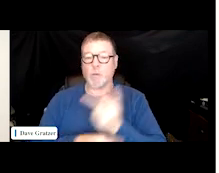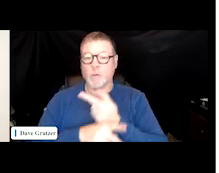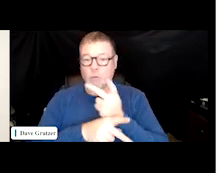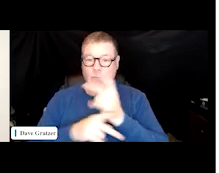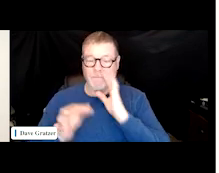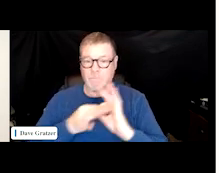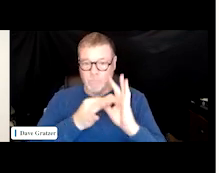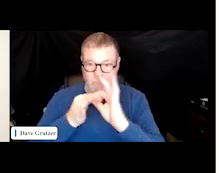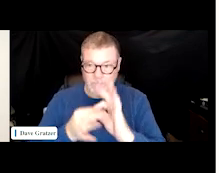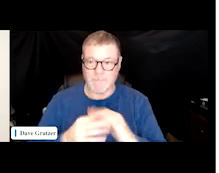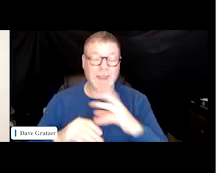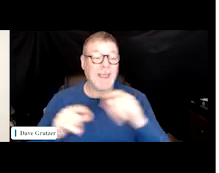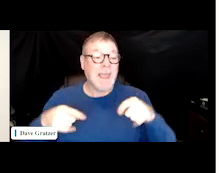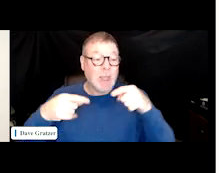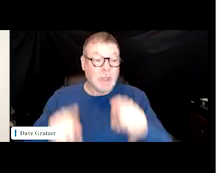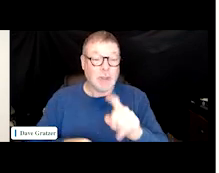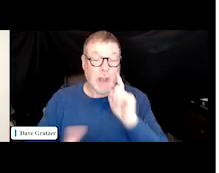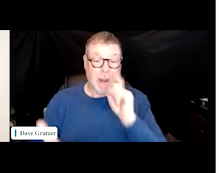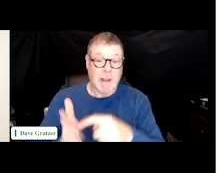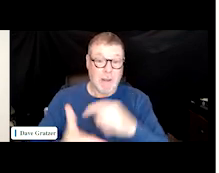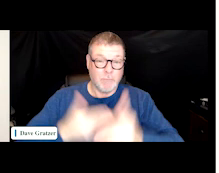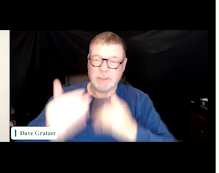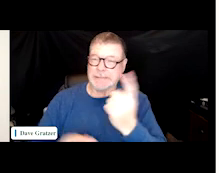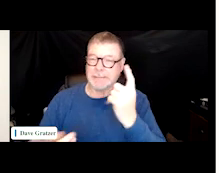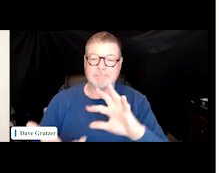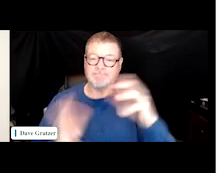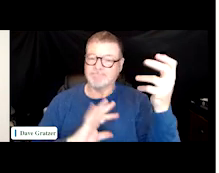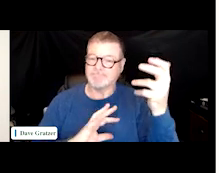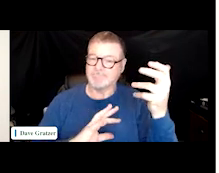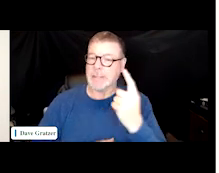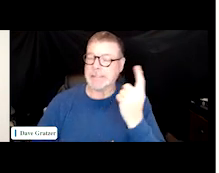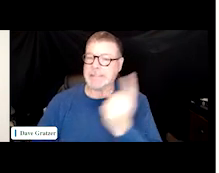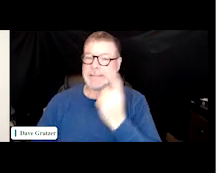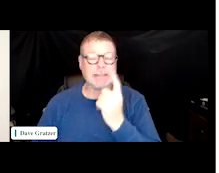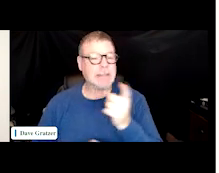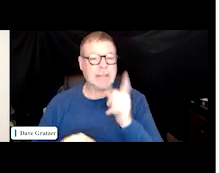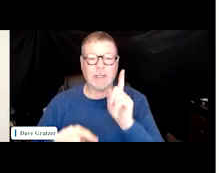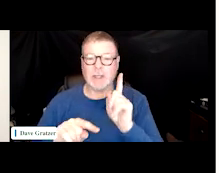But during this process we noticed that something was off. We noticed that he couldn't keep his equilibrium,